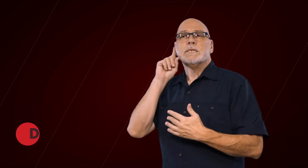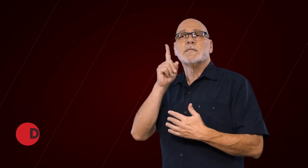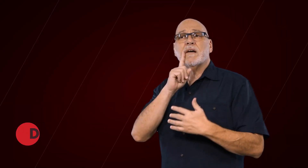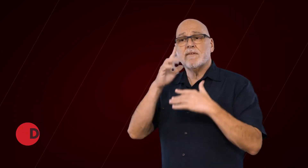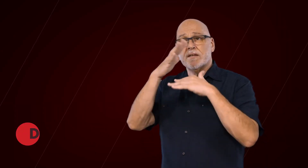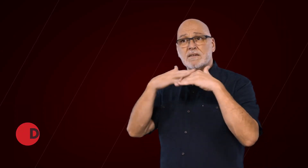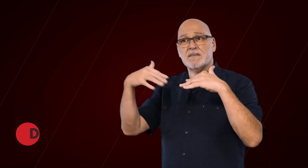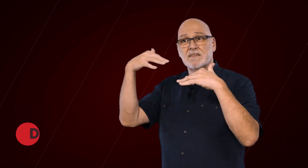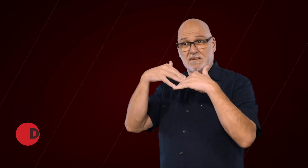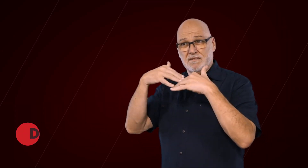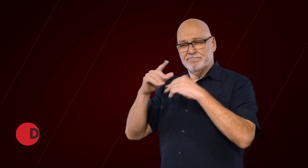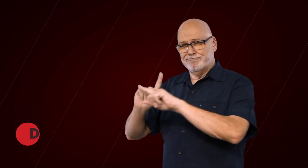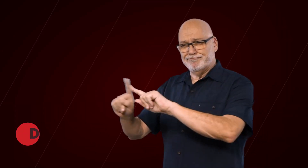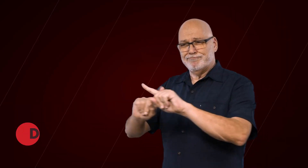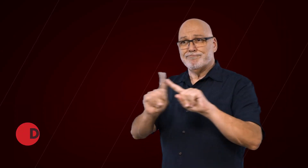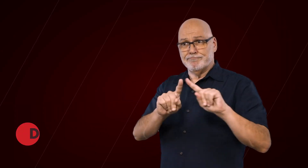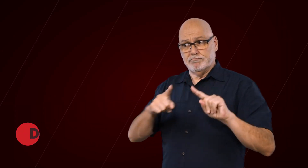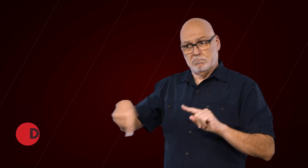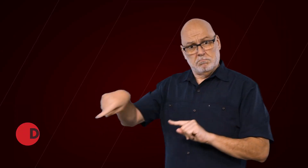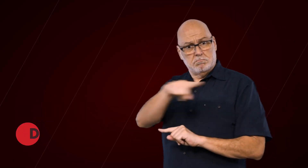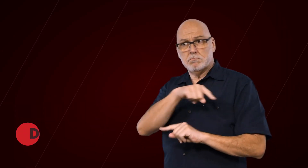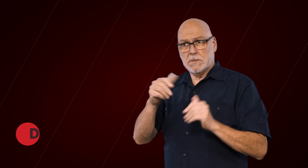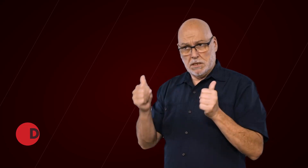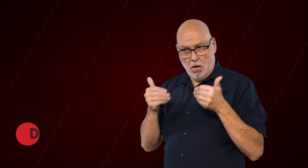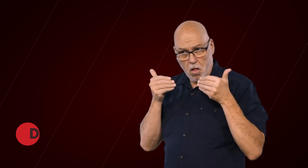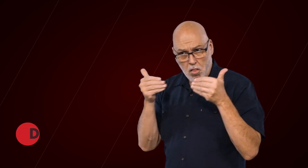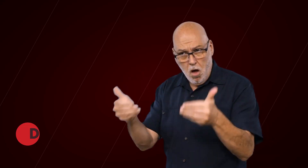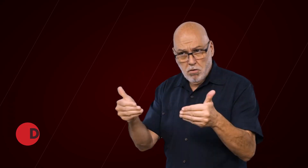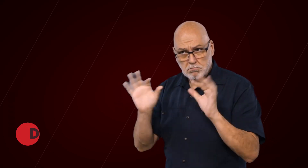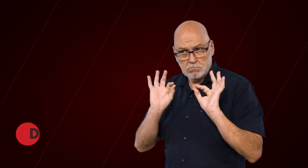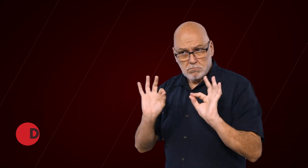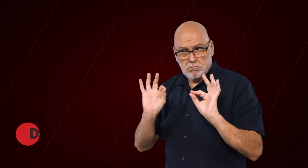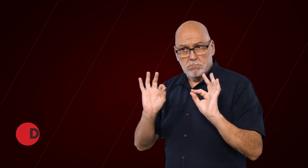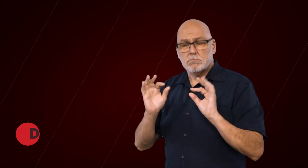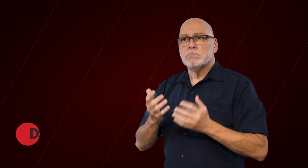[Anselmo]: Do Deaf Indigenous people get along?